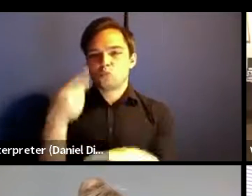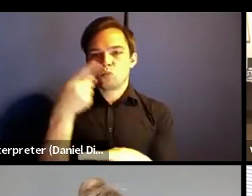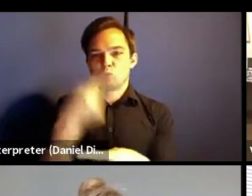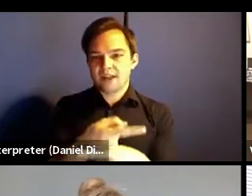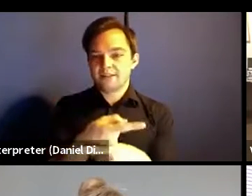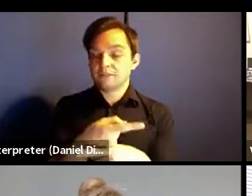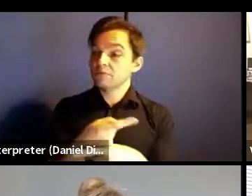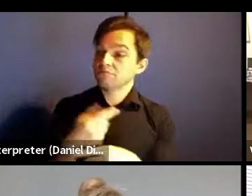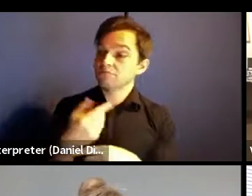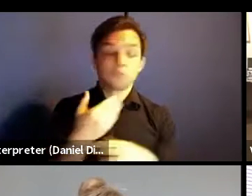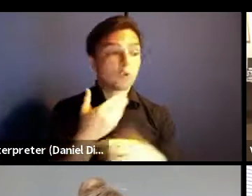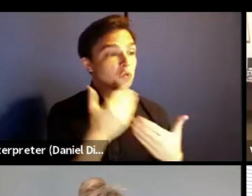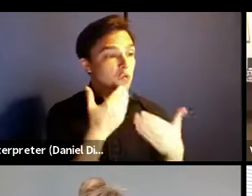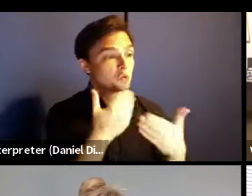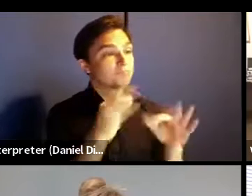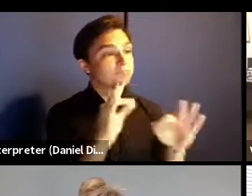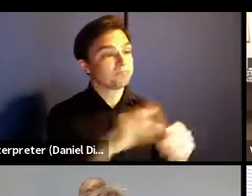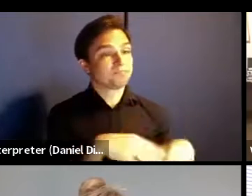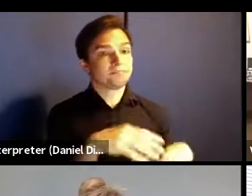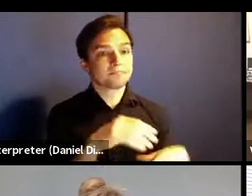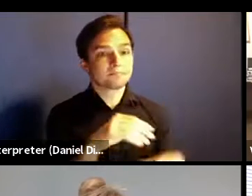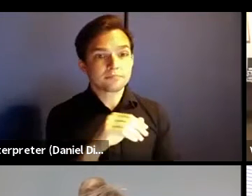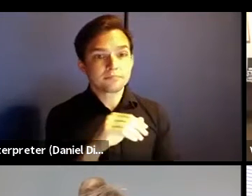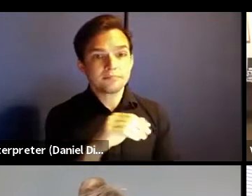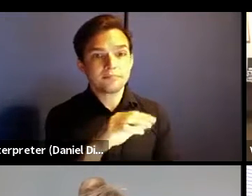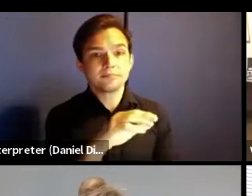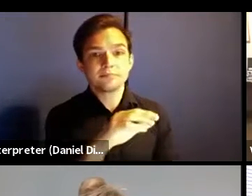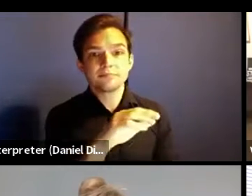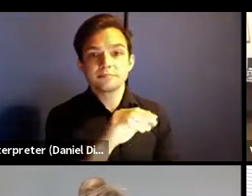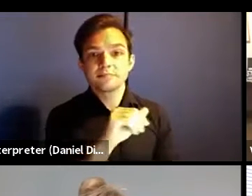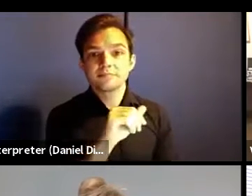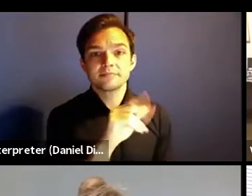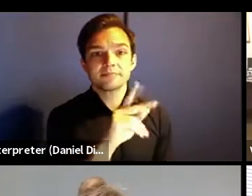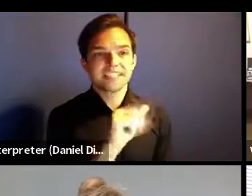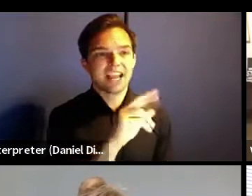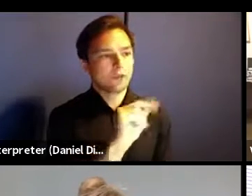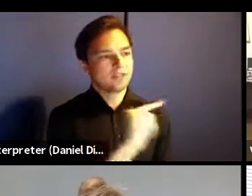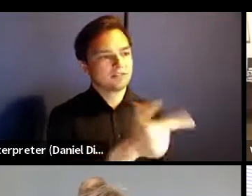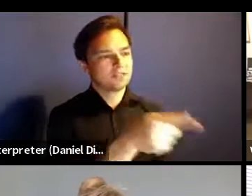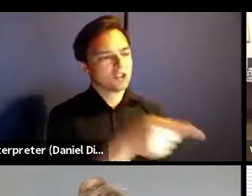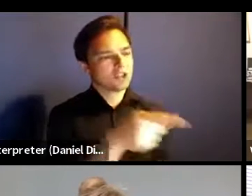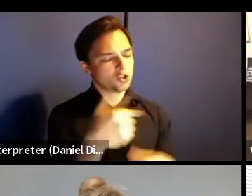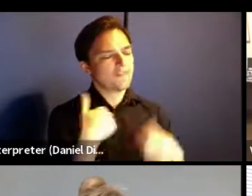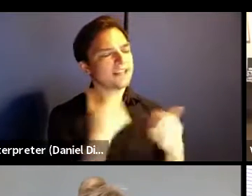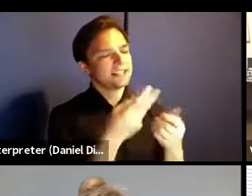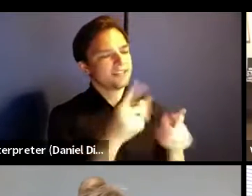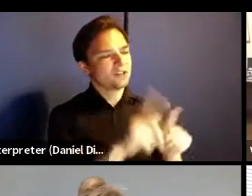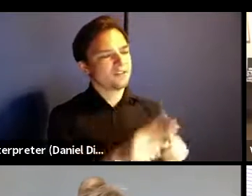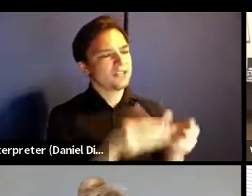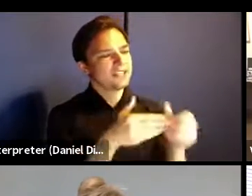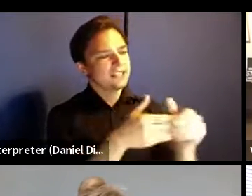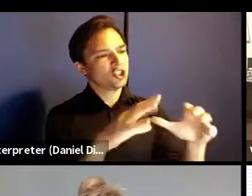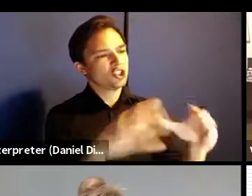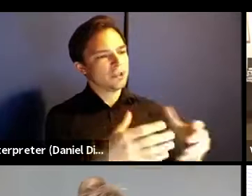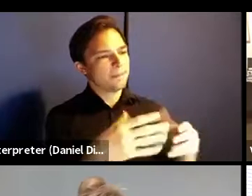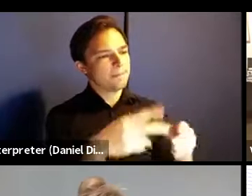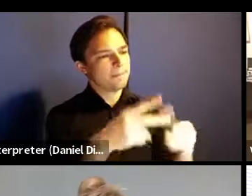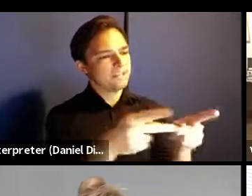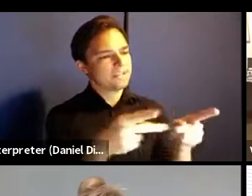Good answer, good answer. Karen, let's go to you next. You've held several leadership positions, both in government with the city of Chicago